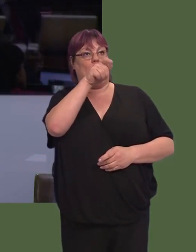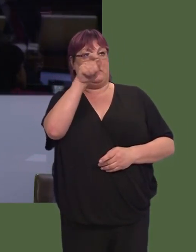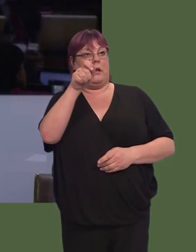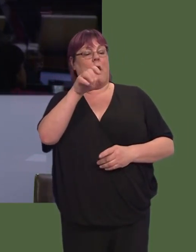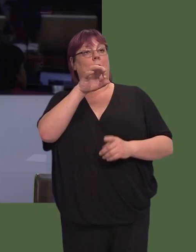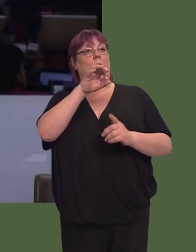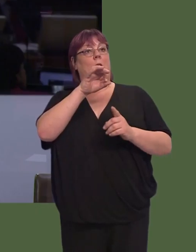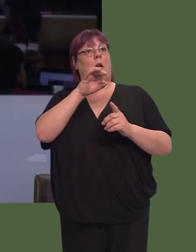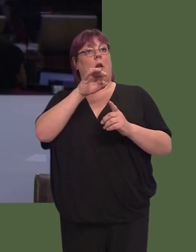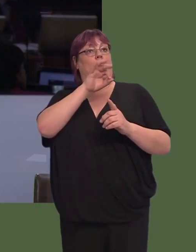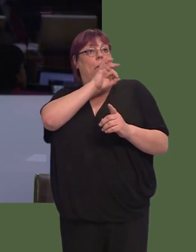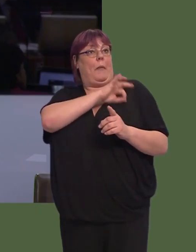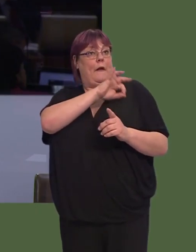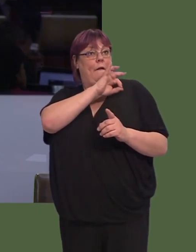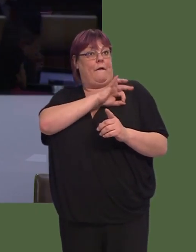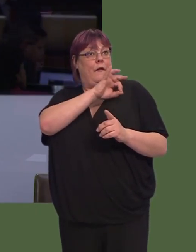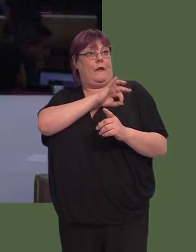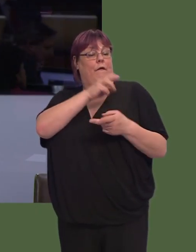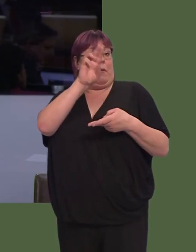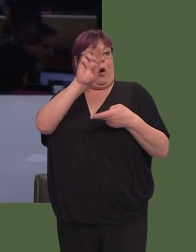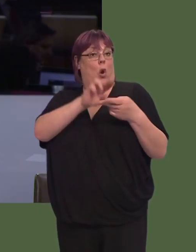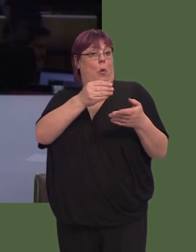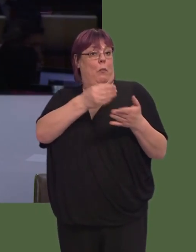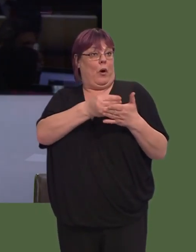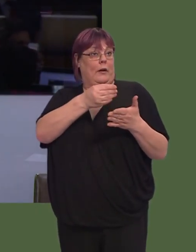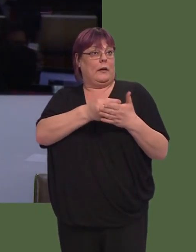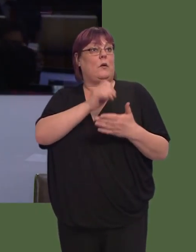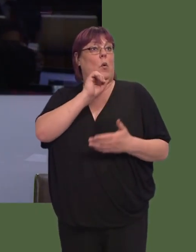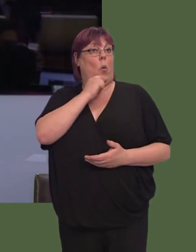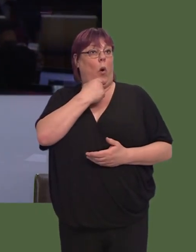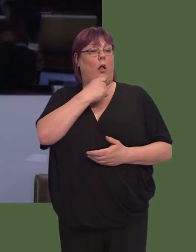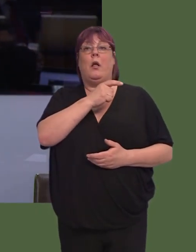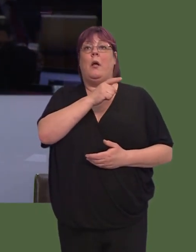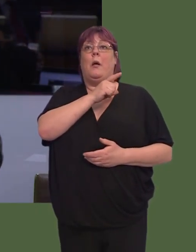from the lower prices as a result of competition and rising productivity resulting fromó[Interruption.]